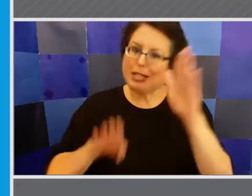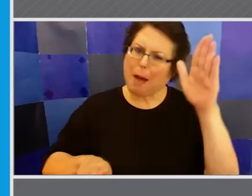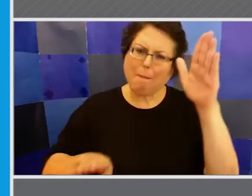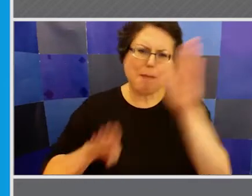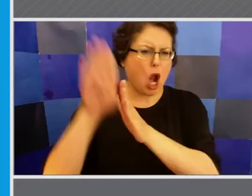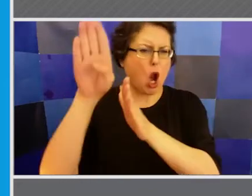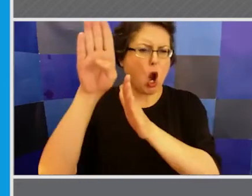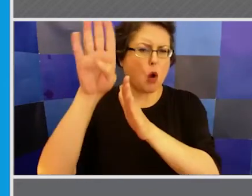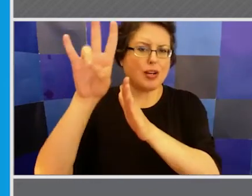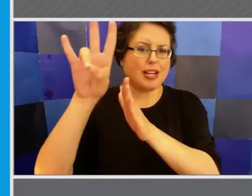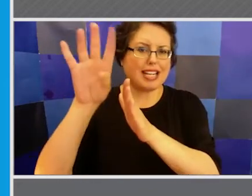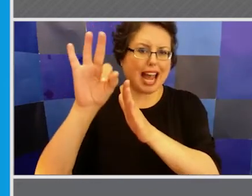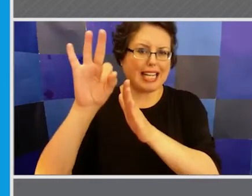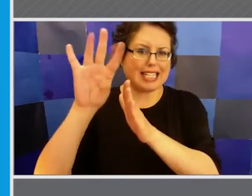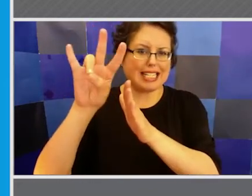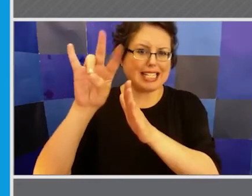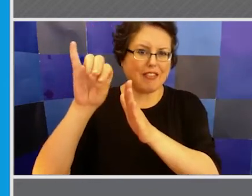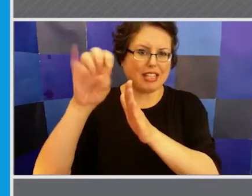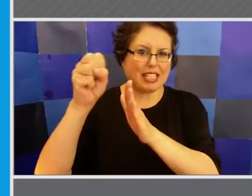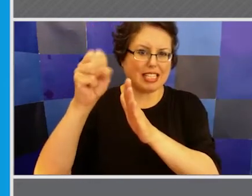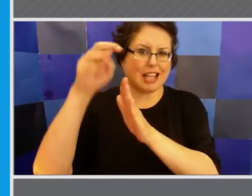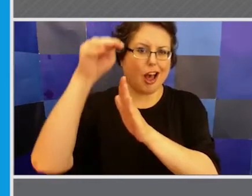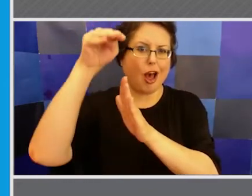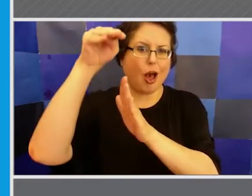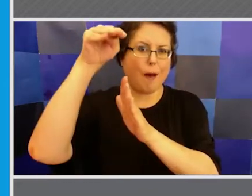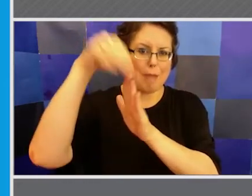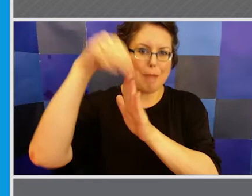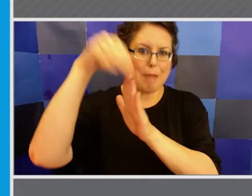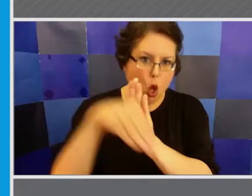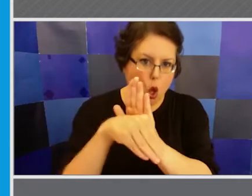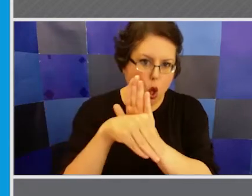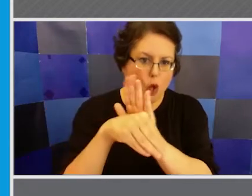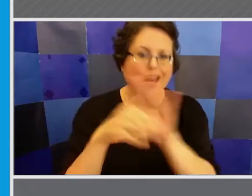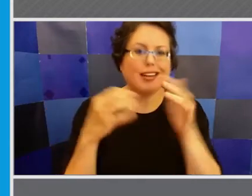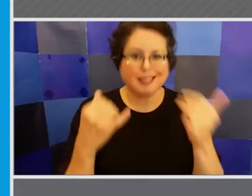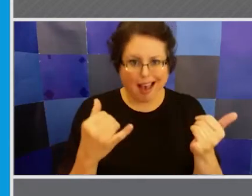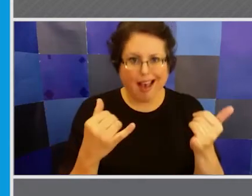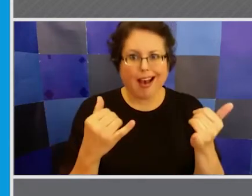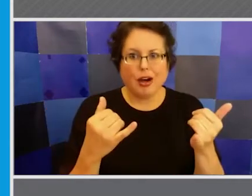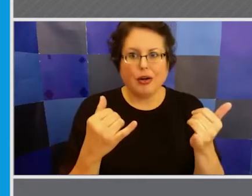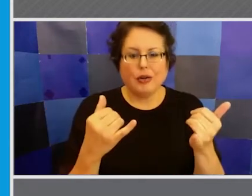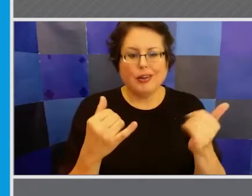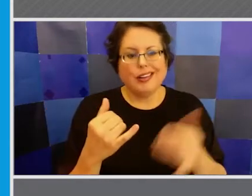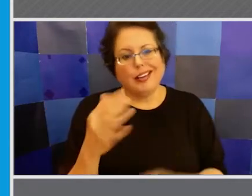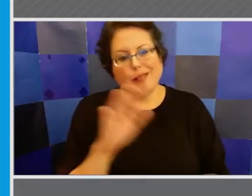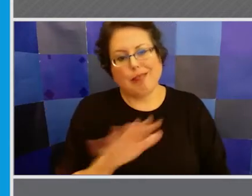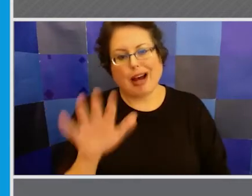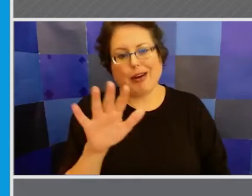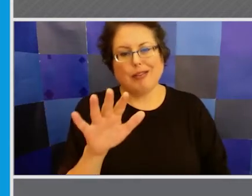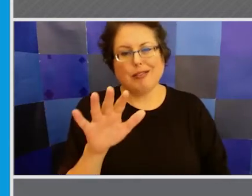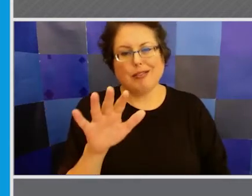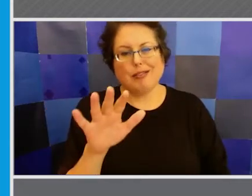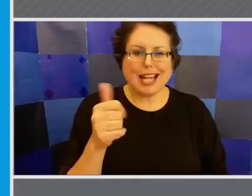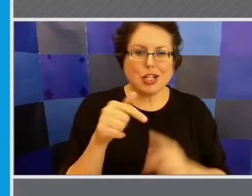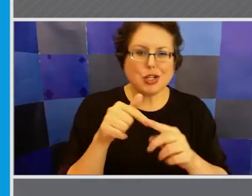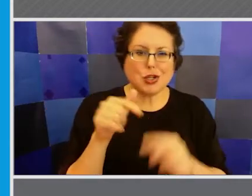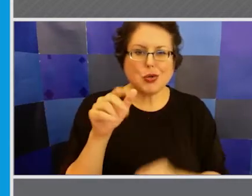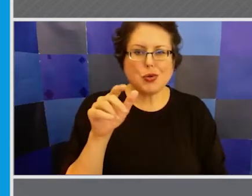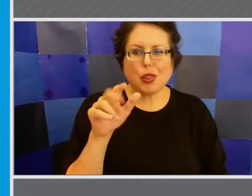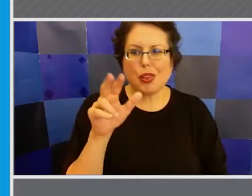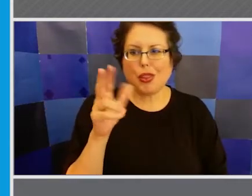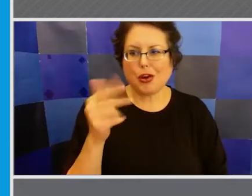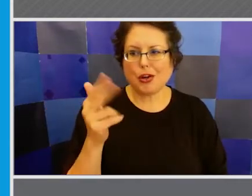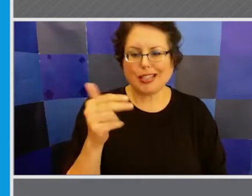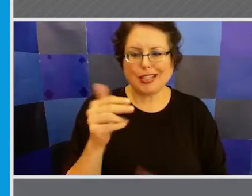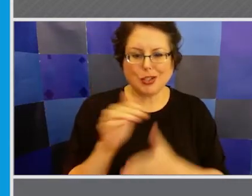But anyway, it's down to roughly in the 1310 to $13 million range, since probably early.